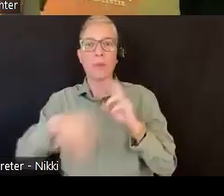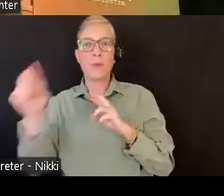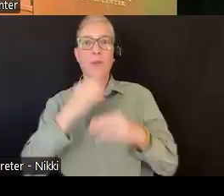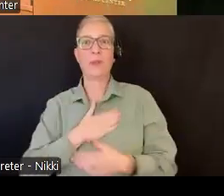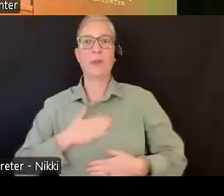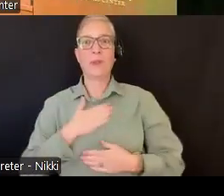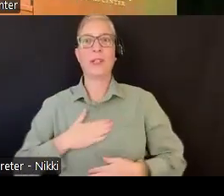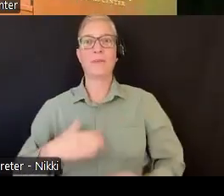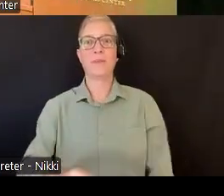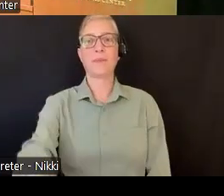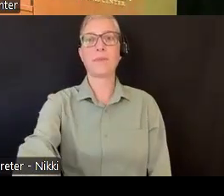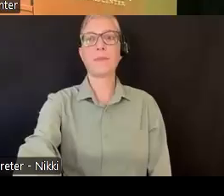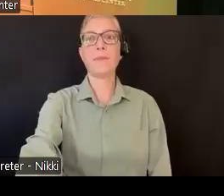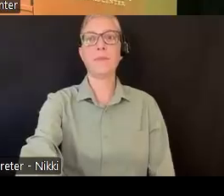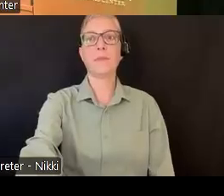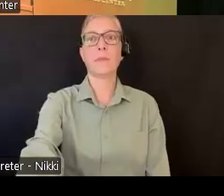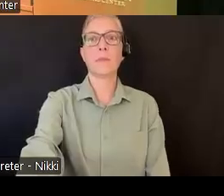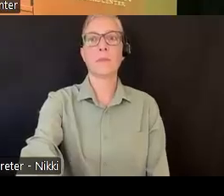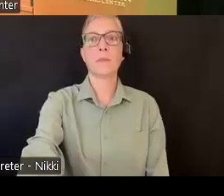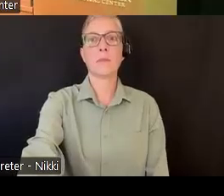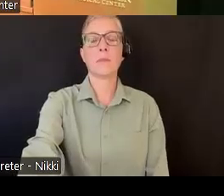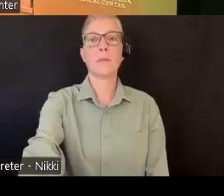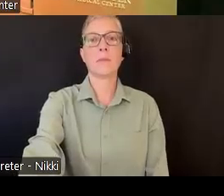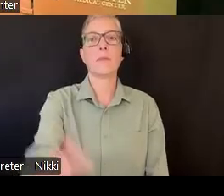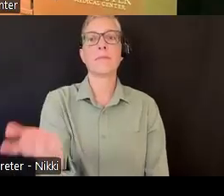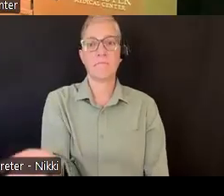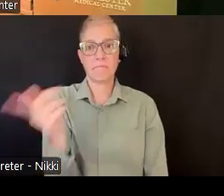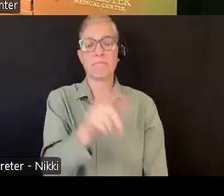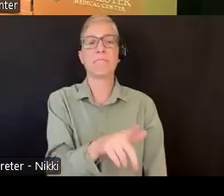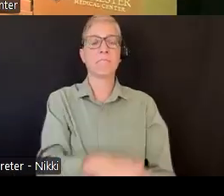Well, thank you for the introduction. Um yeah, really wonderful to be here and yeah,